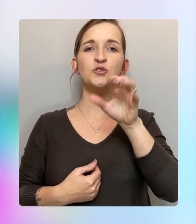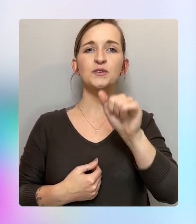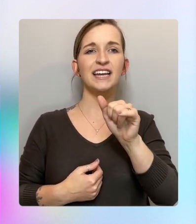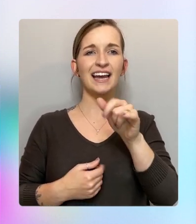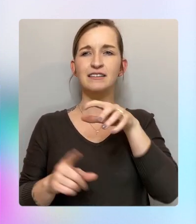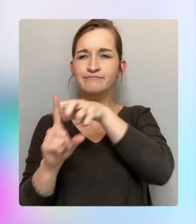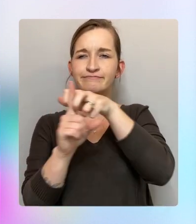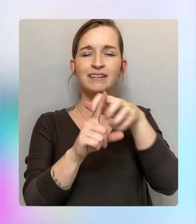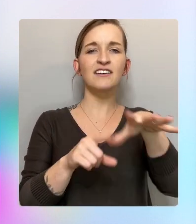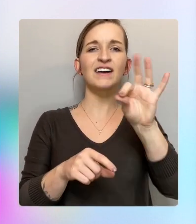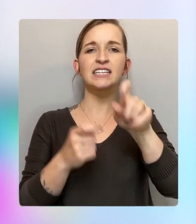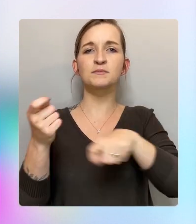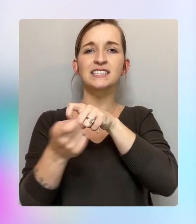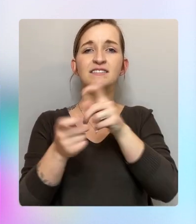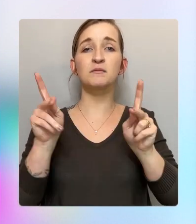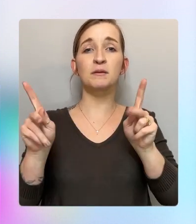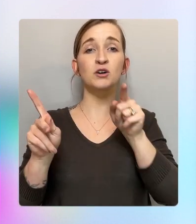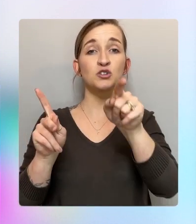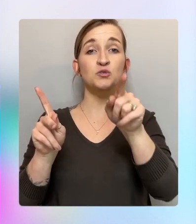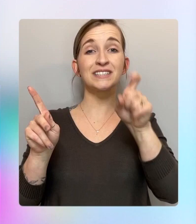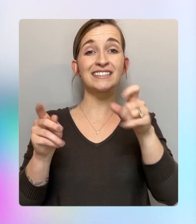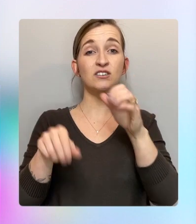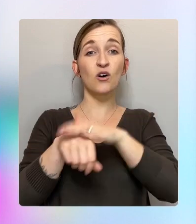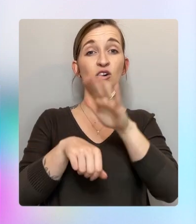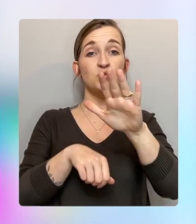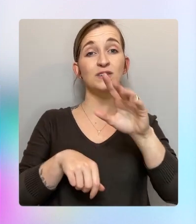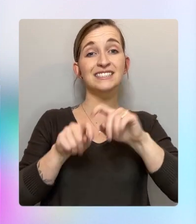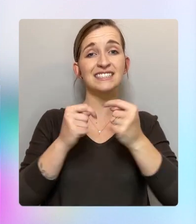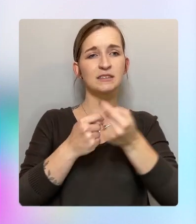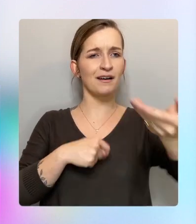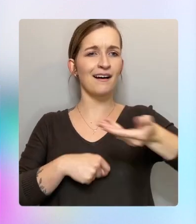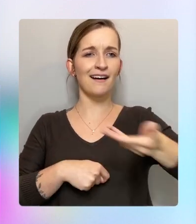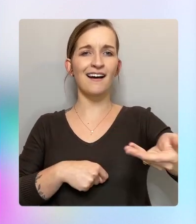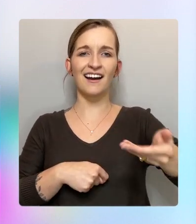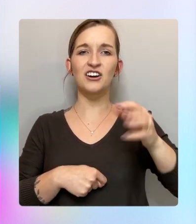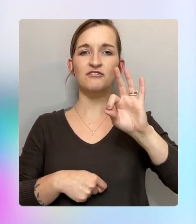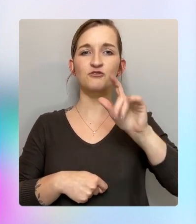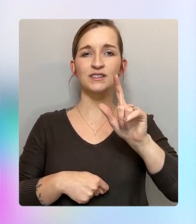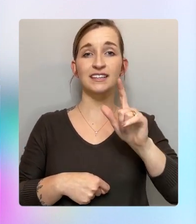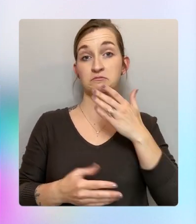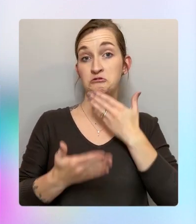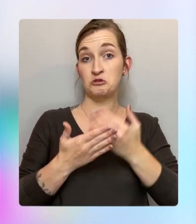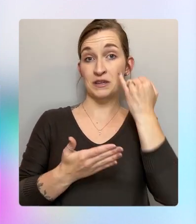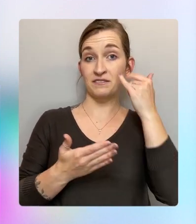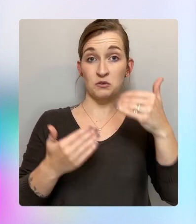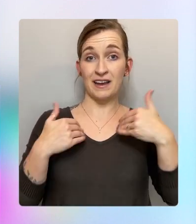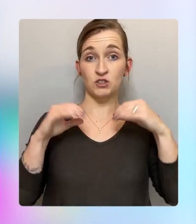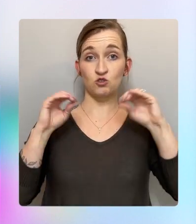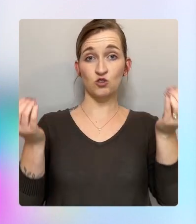Both are great solutions for teams without a dedicated marketing team, or when in-house resources are limited.